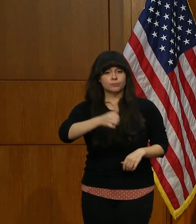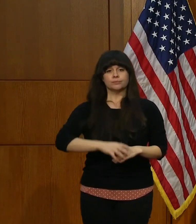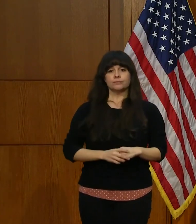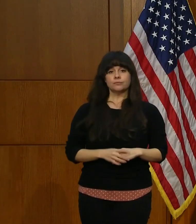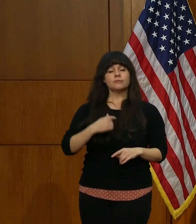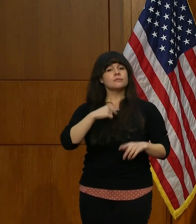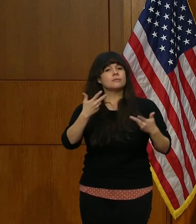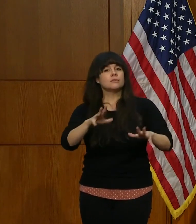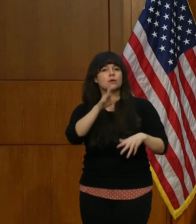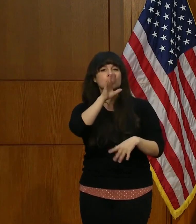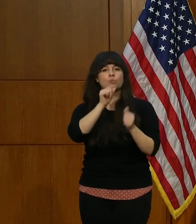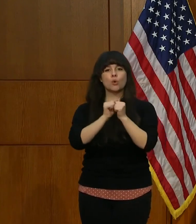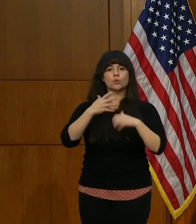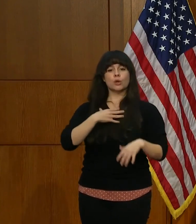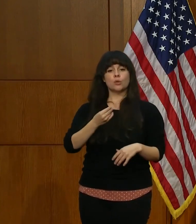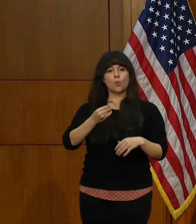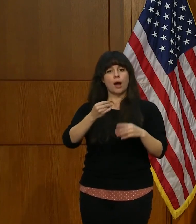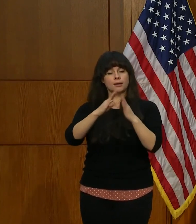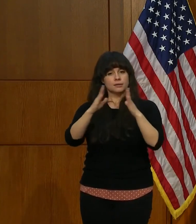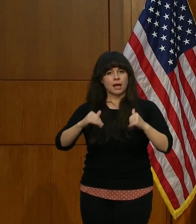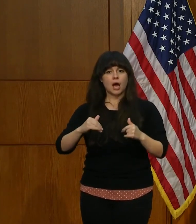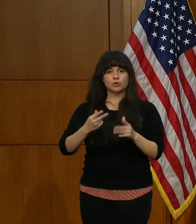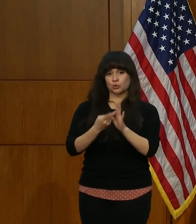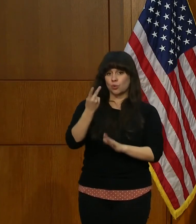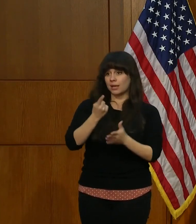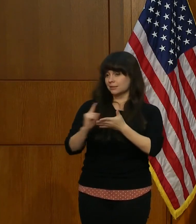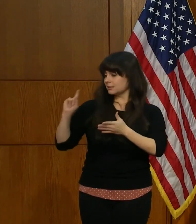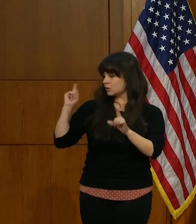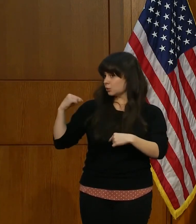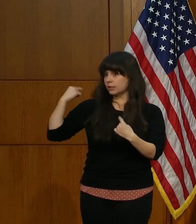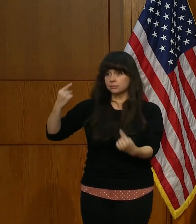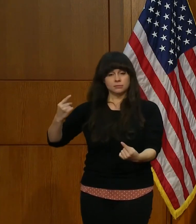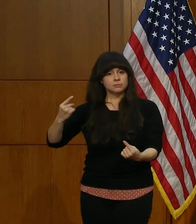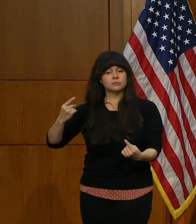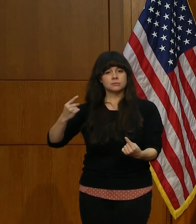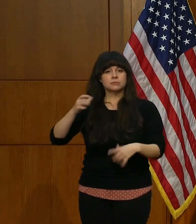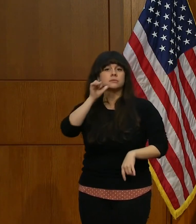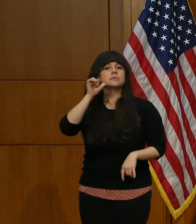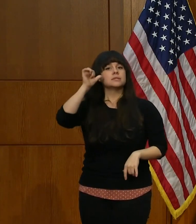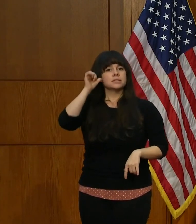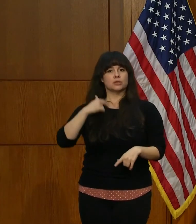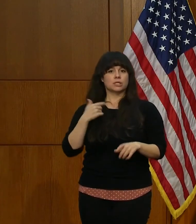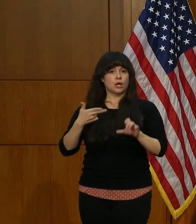STARTING TOMORROW. I'VE SPOKEN